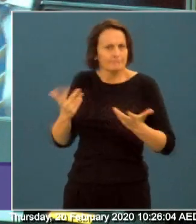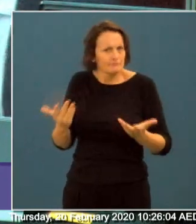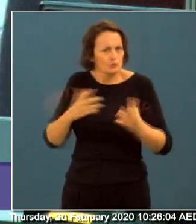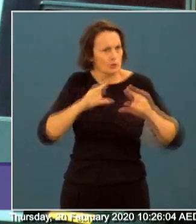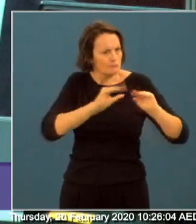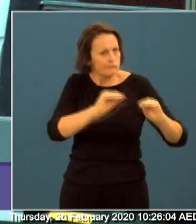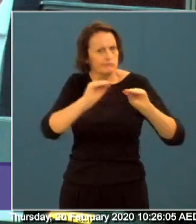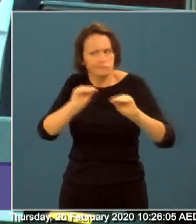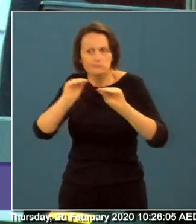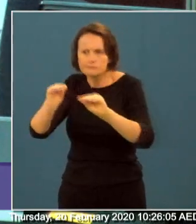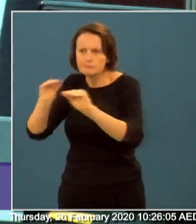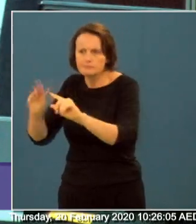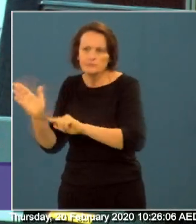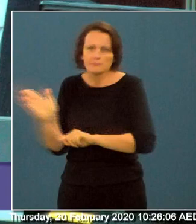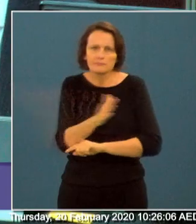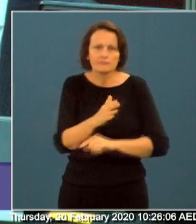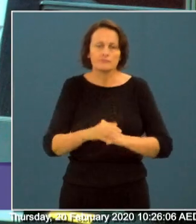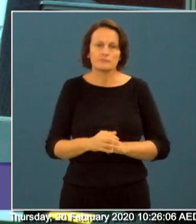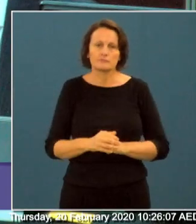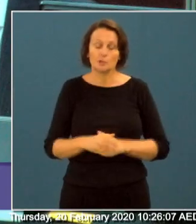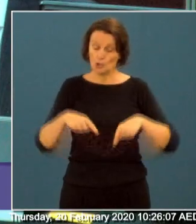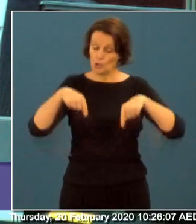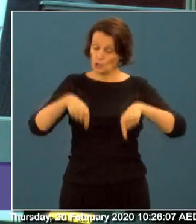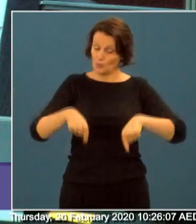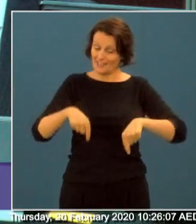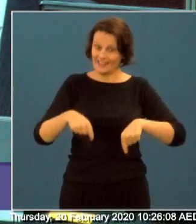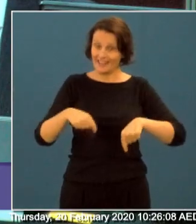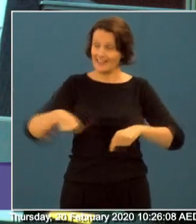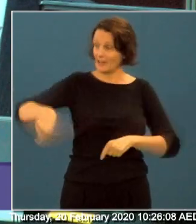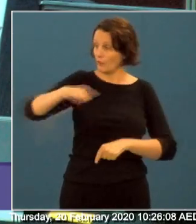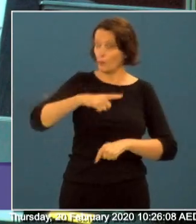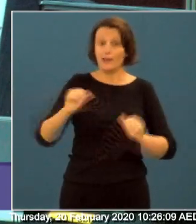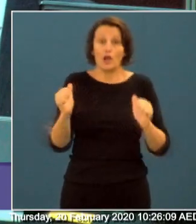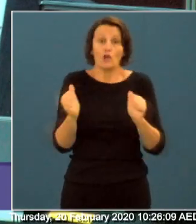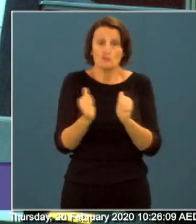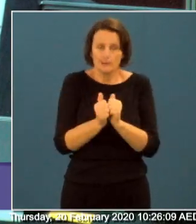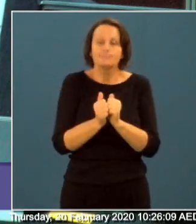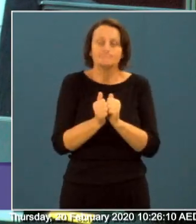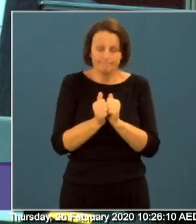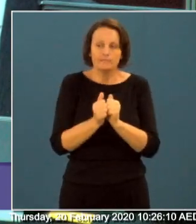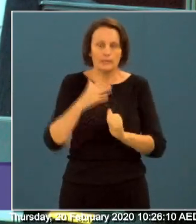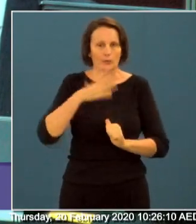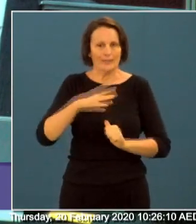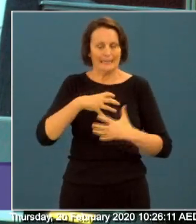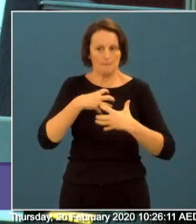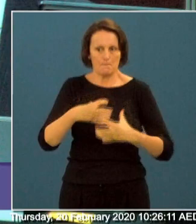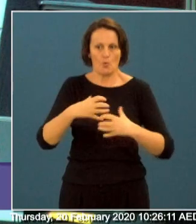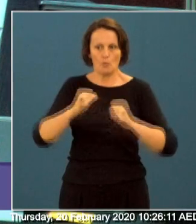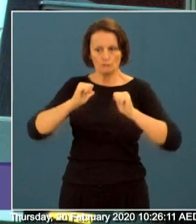And if the Commission were to form a view that there needs to be some better training or more training of health professionals